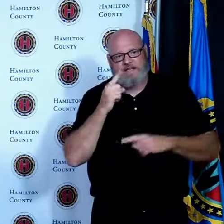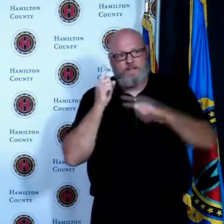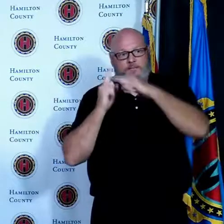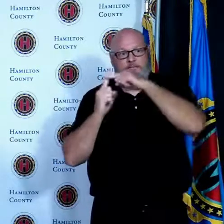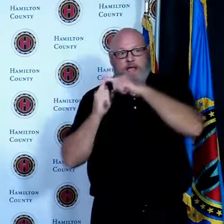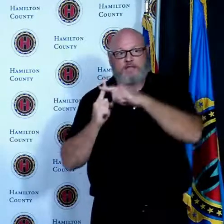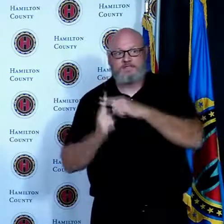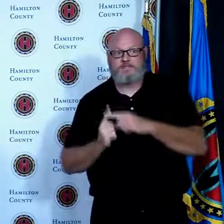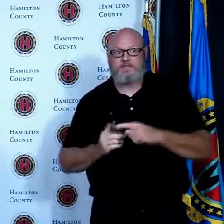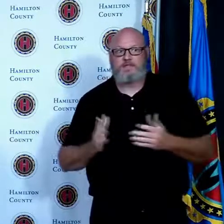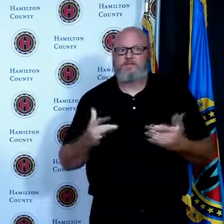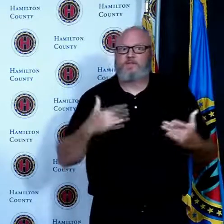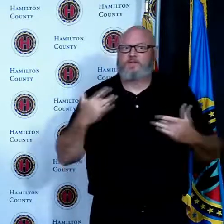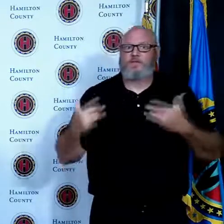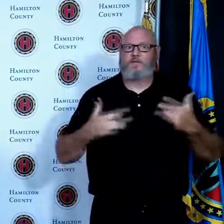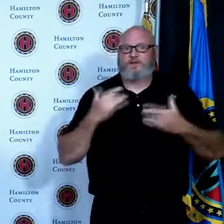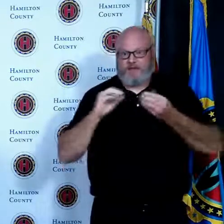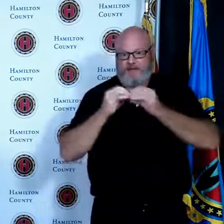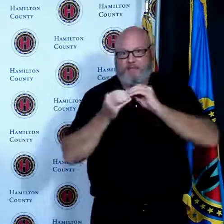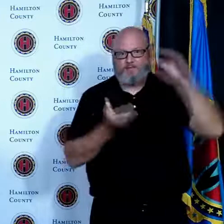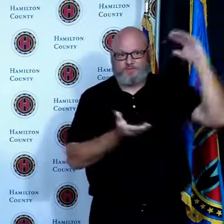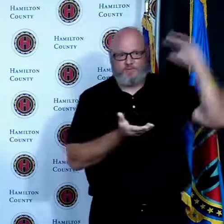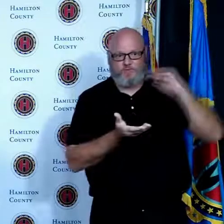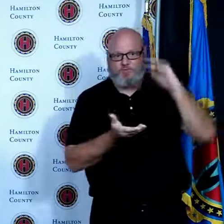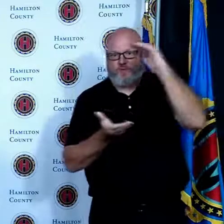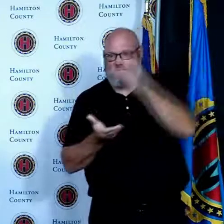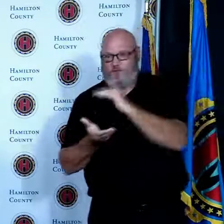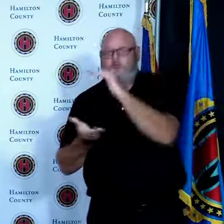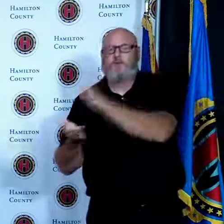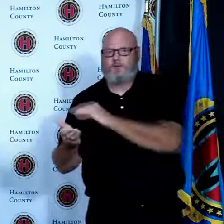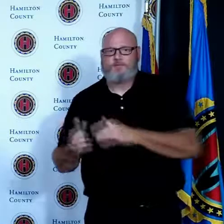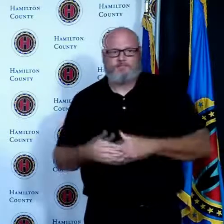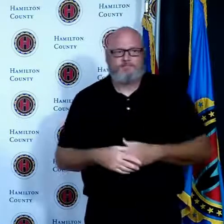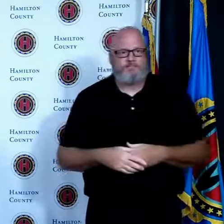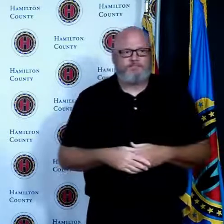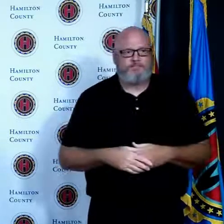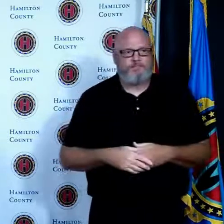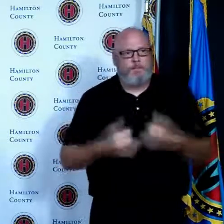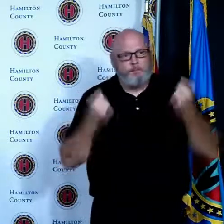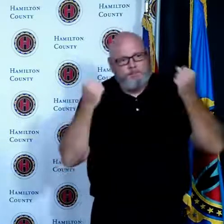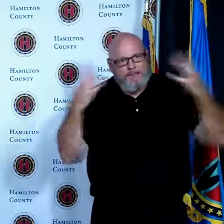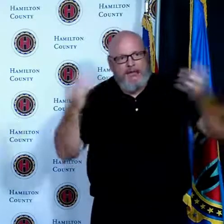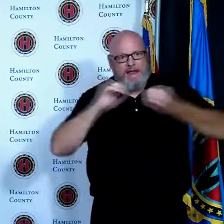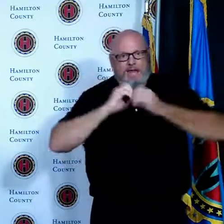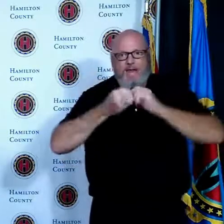the metrics that I'm going to go over here in just a moment are continuing to trend down so thank you for everyone for your hard